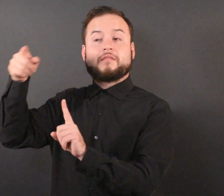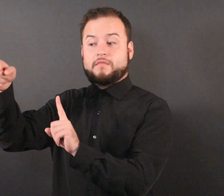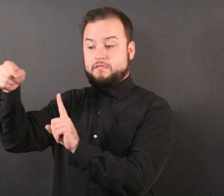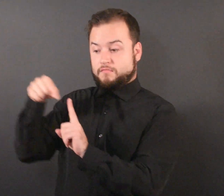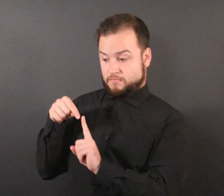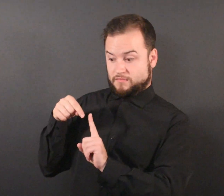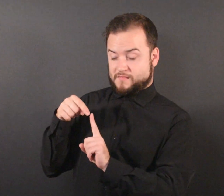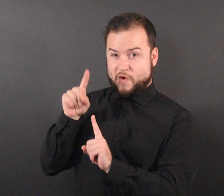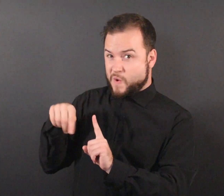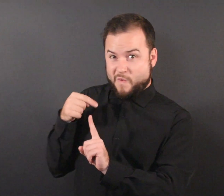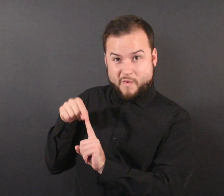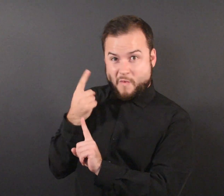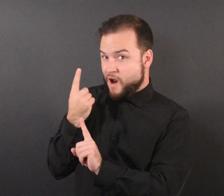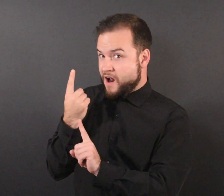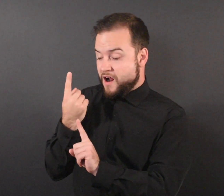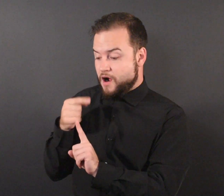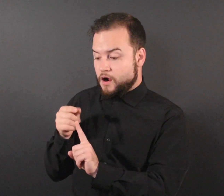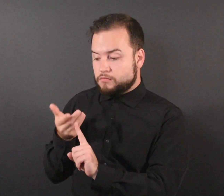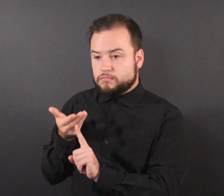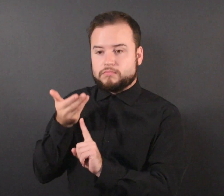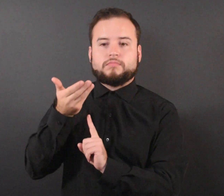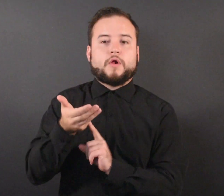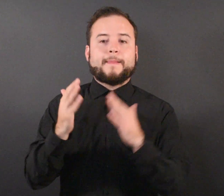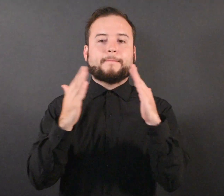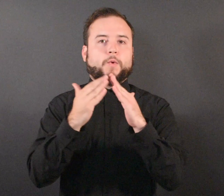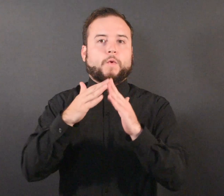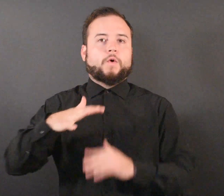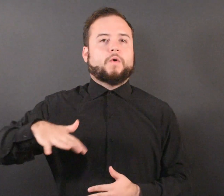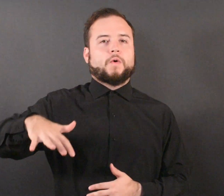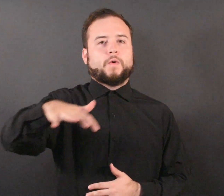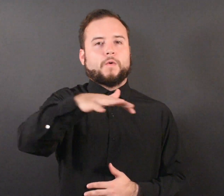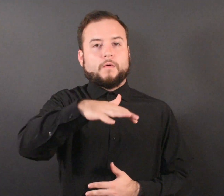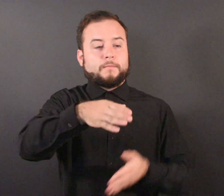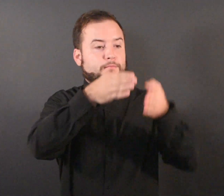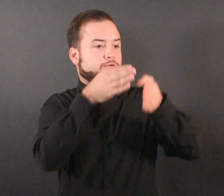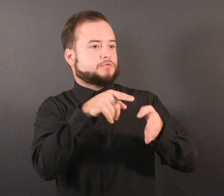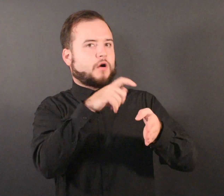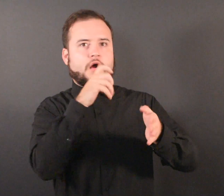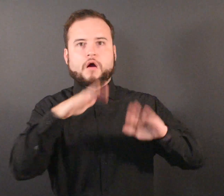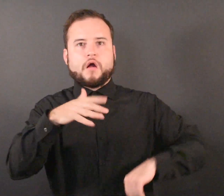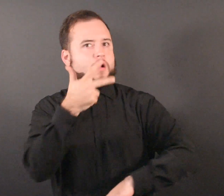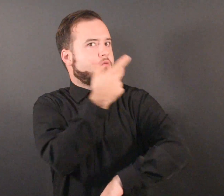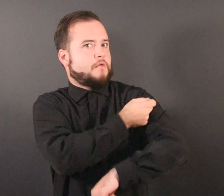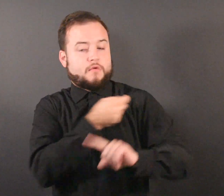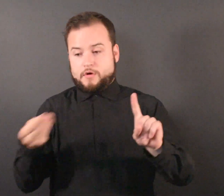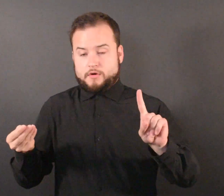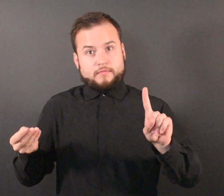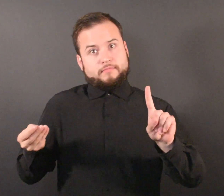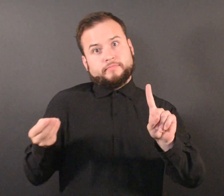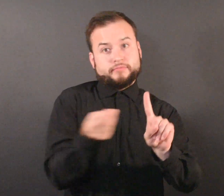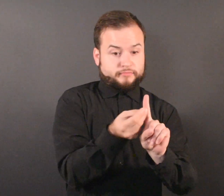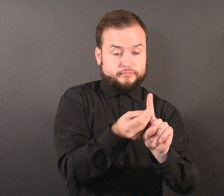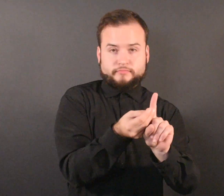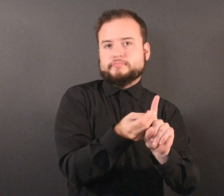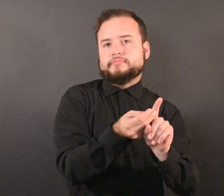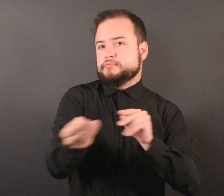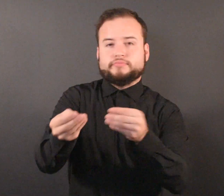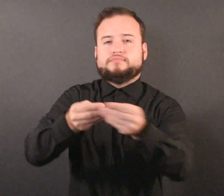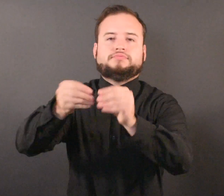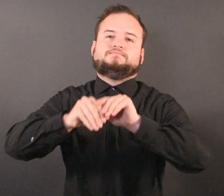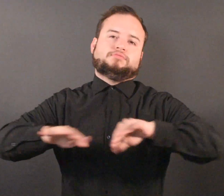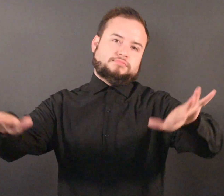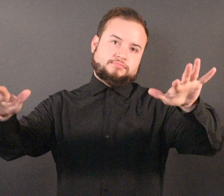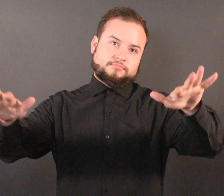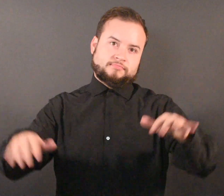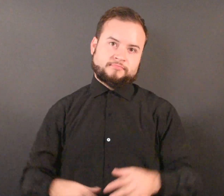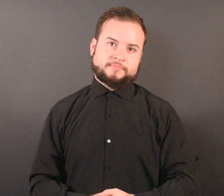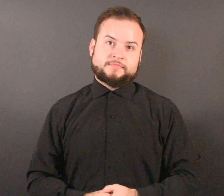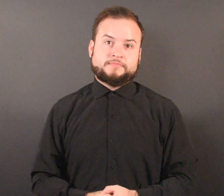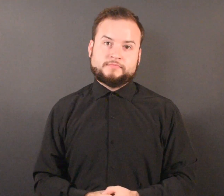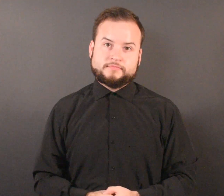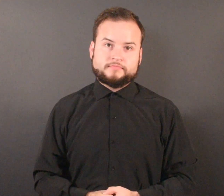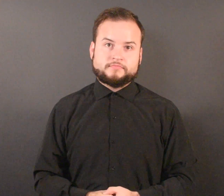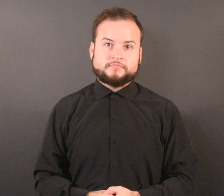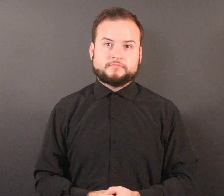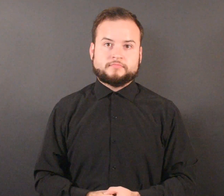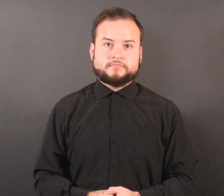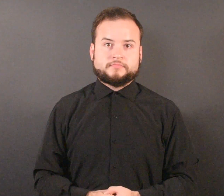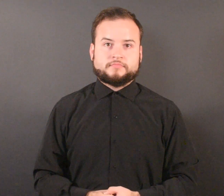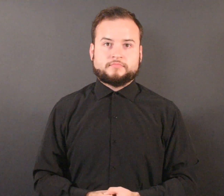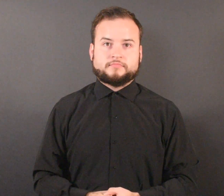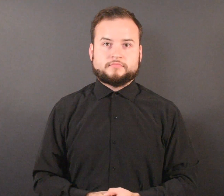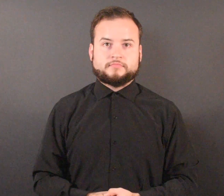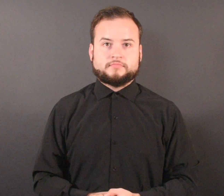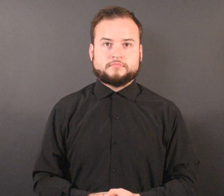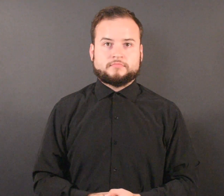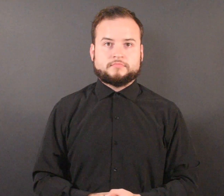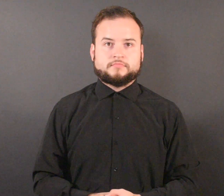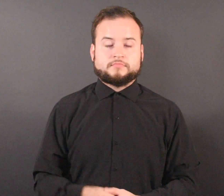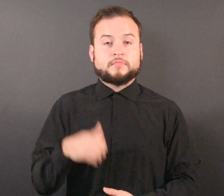to start an outbreak in a community with lower vaccination rates, Lynfield said.